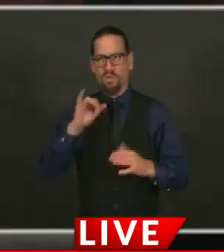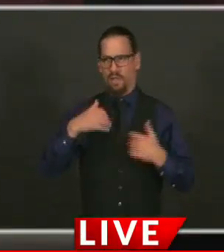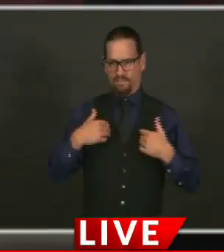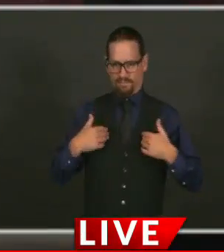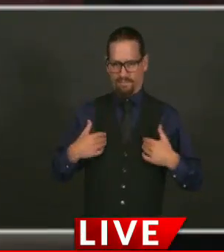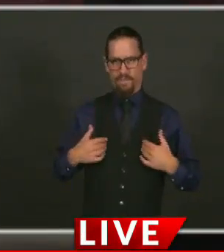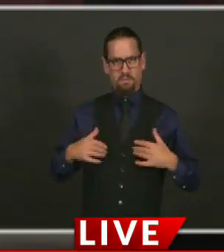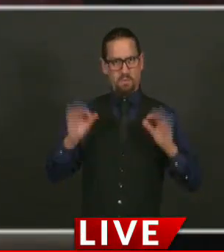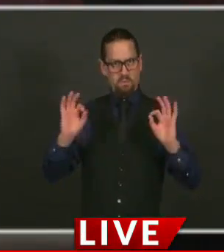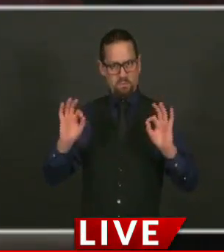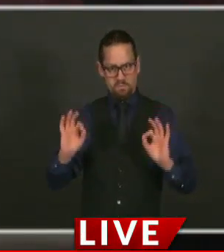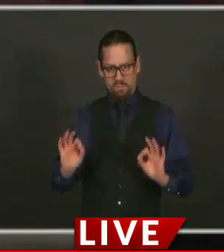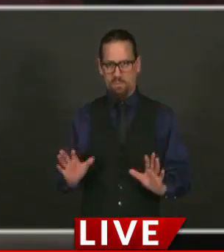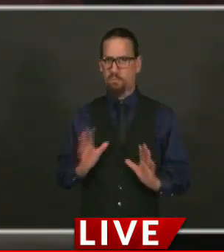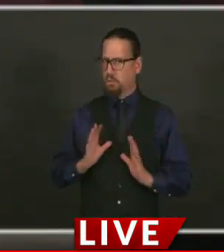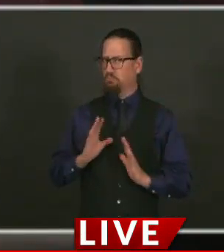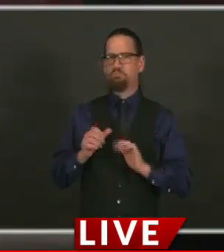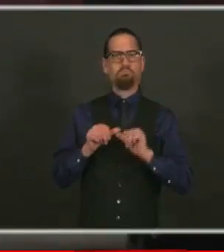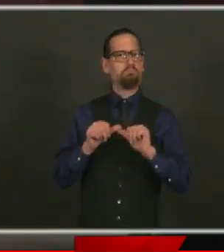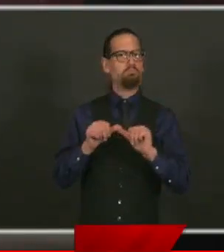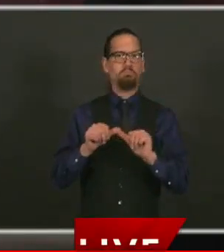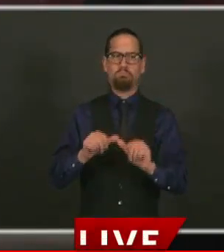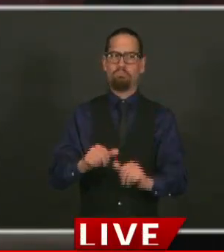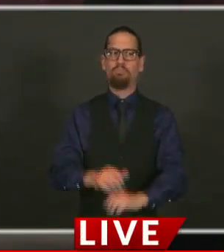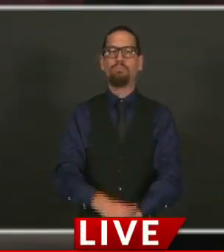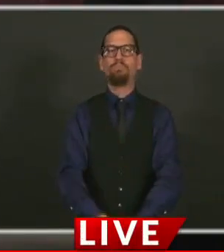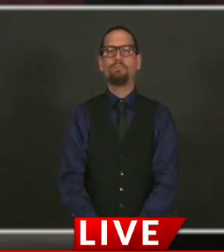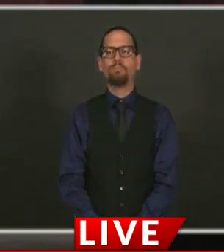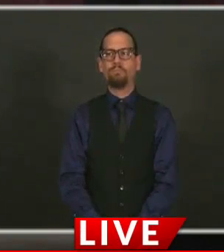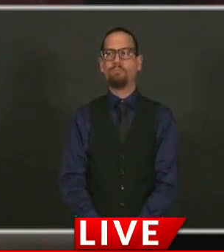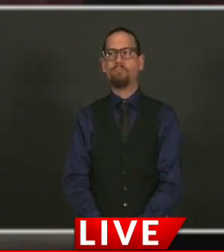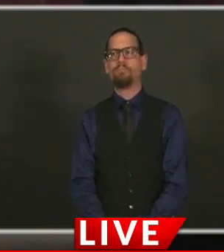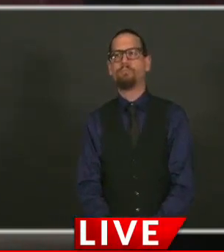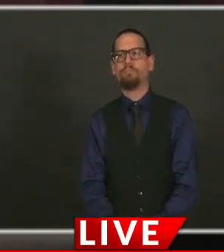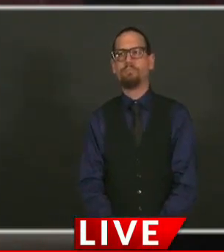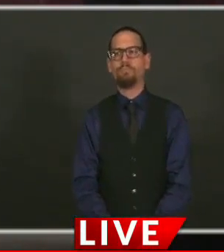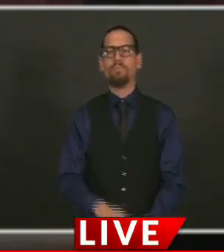CAN WE DO CONTACT TRACING? IT WILL BE ALL OF THE SAME FACTORS.